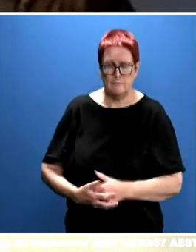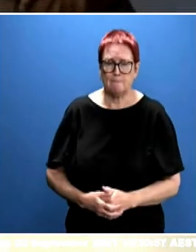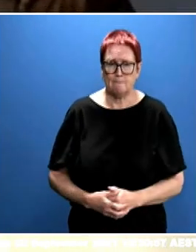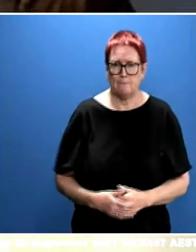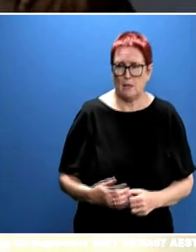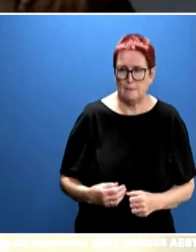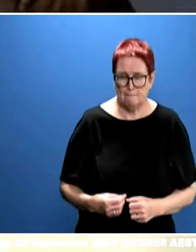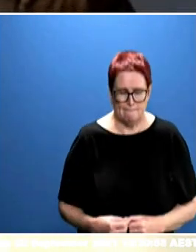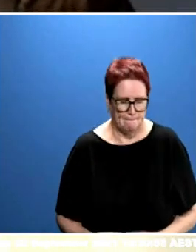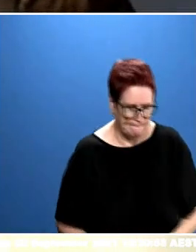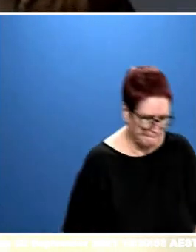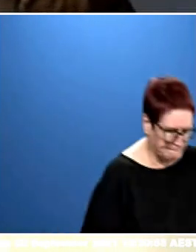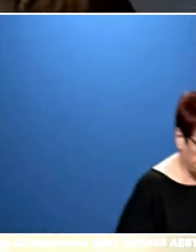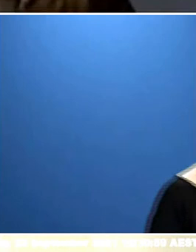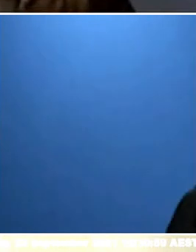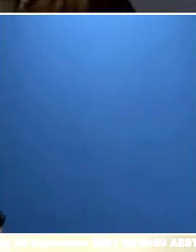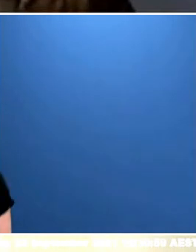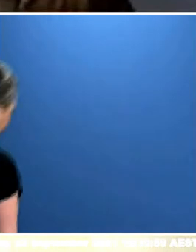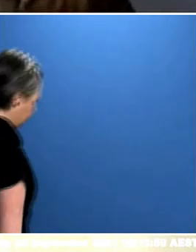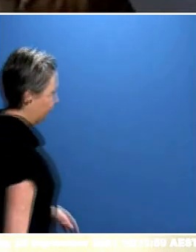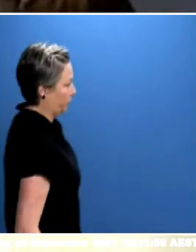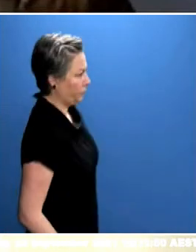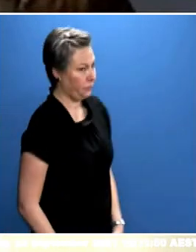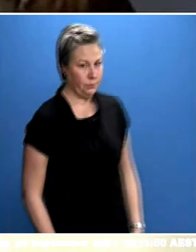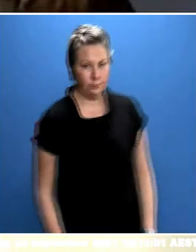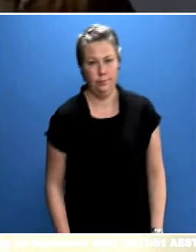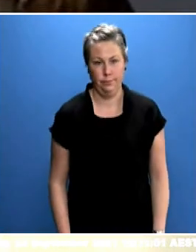Fourthly, if I can refer to Mr Chair's comments at the start of our evidence